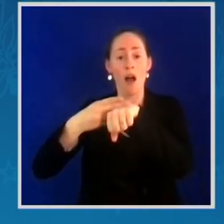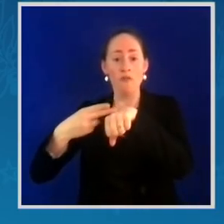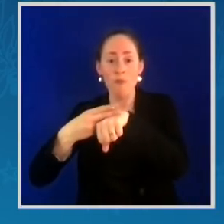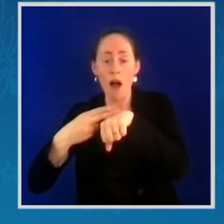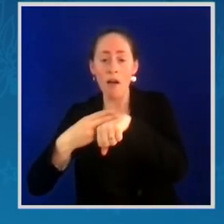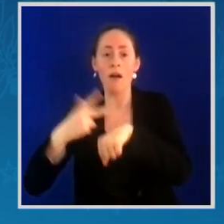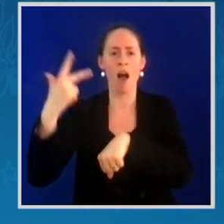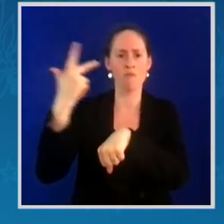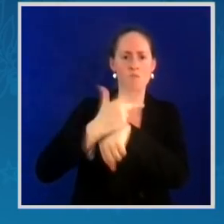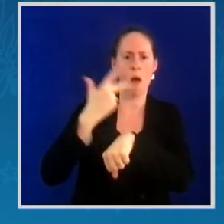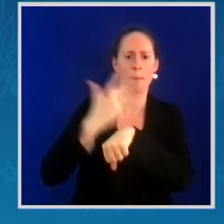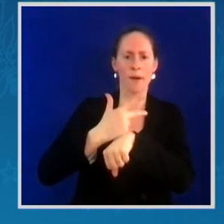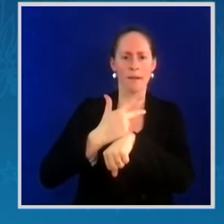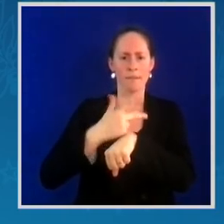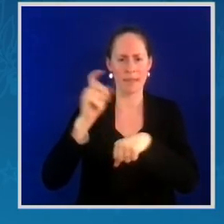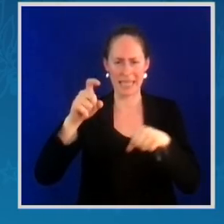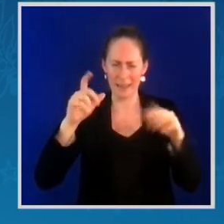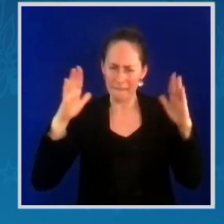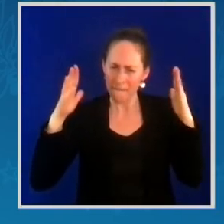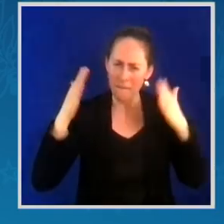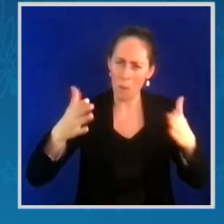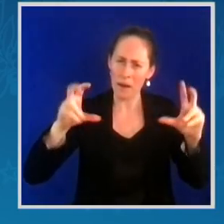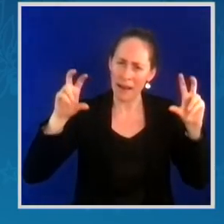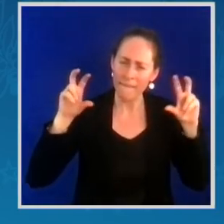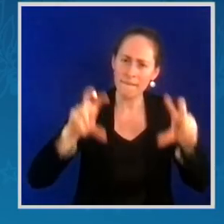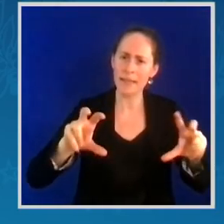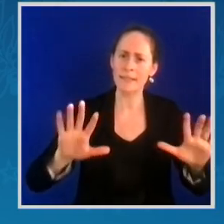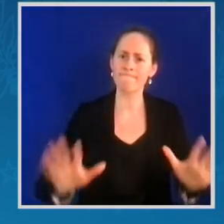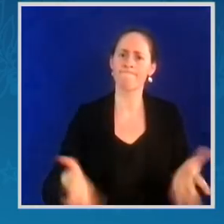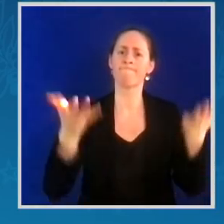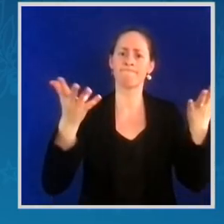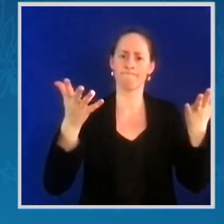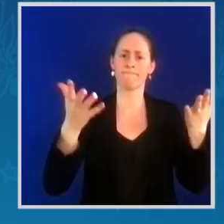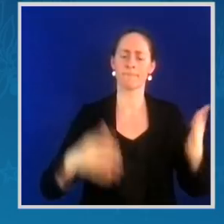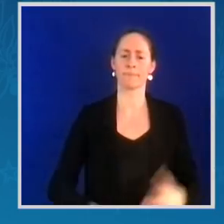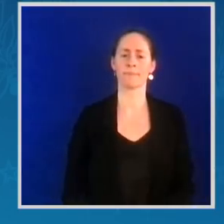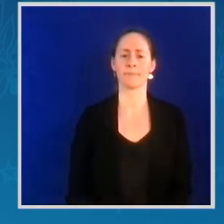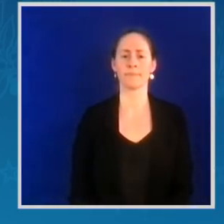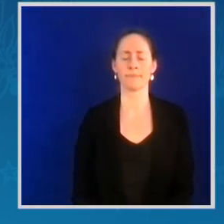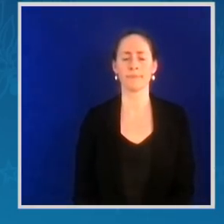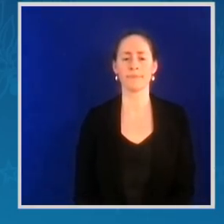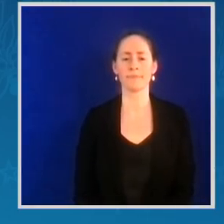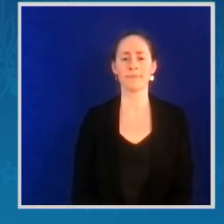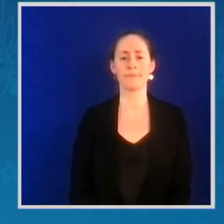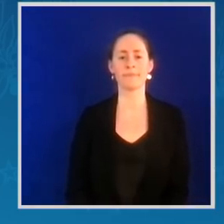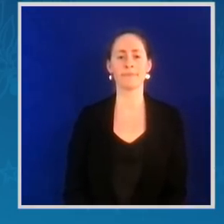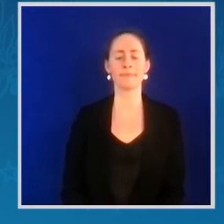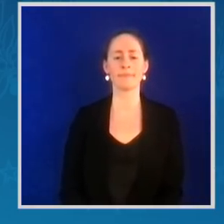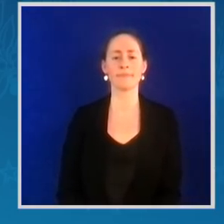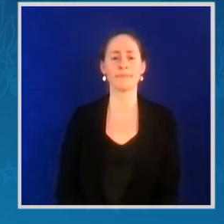Where we understand the capacity that the United States and one of its closest neighbors, I joke our first cousin,